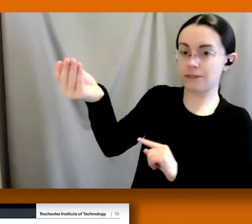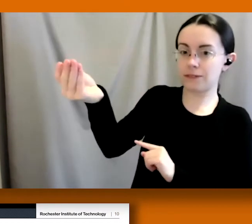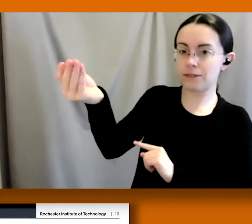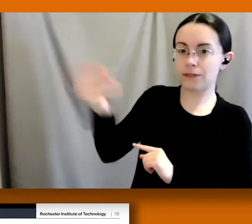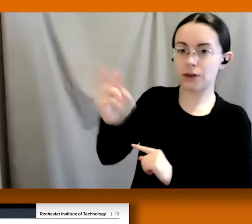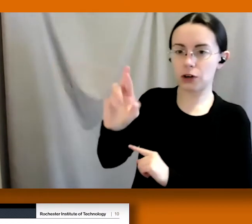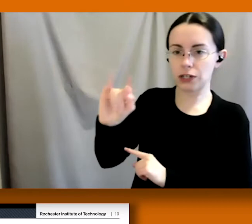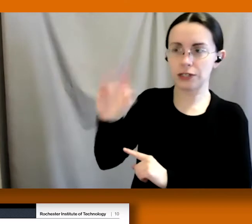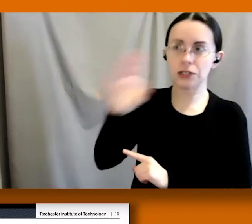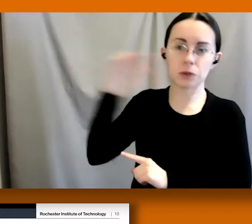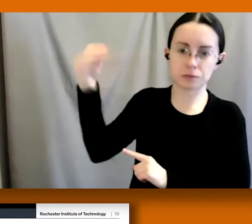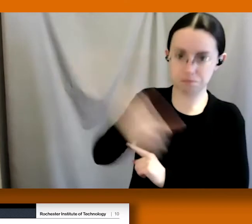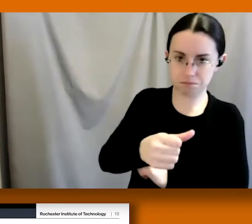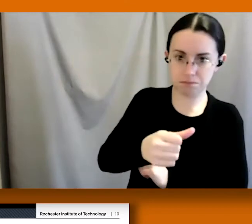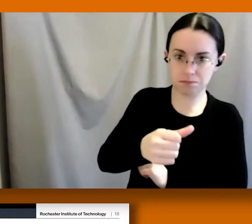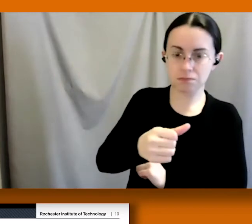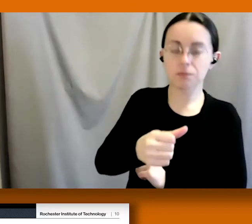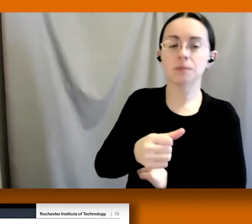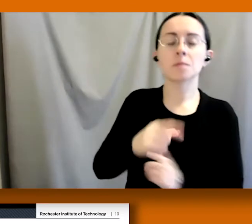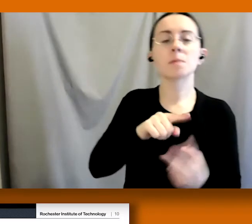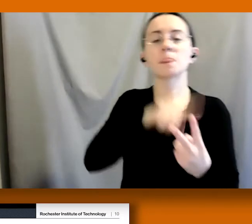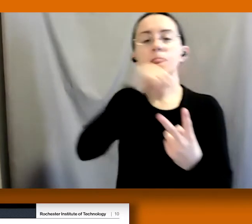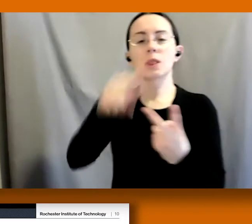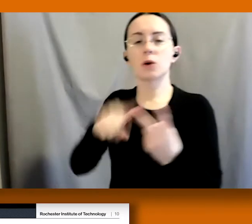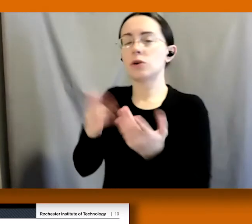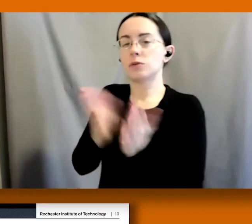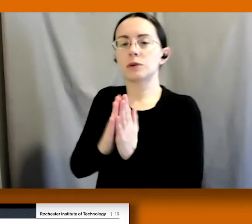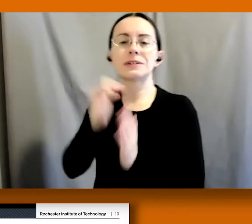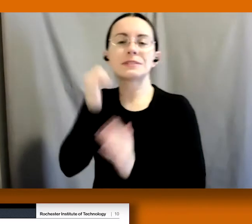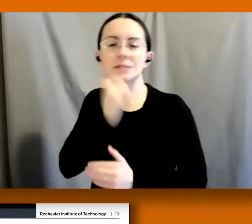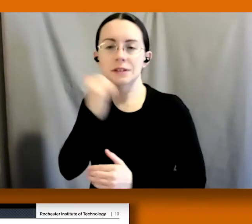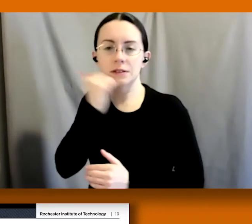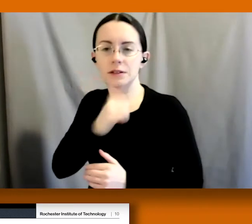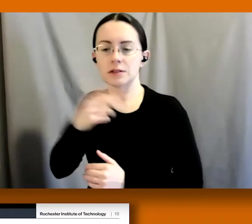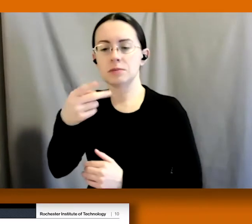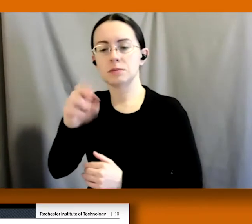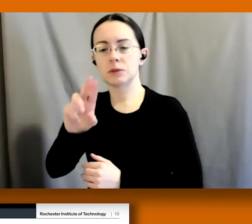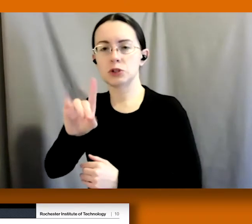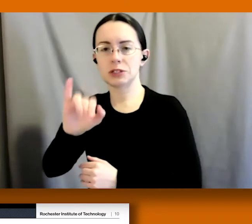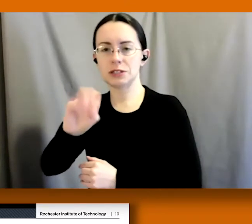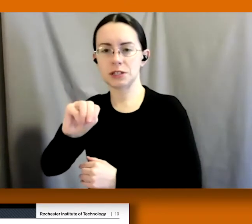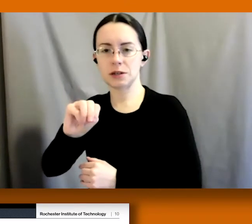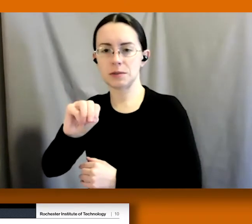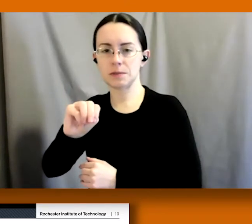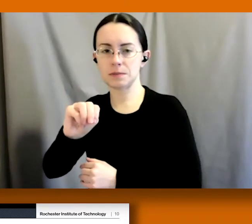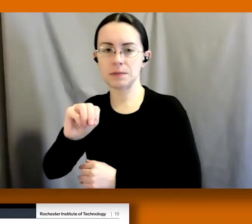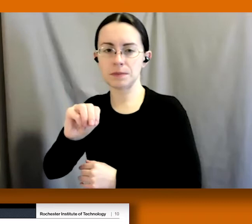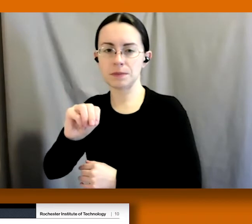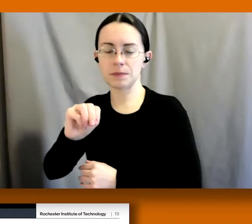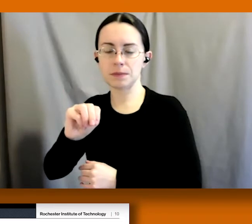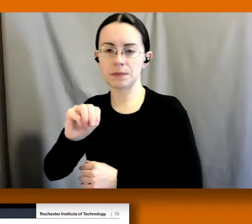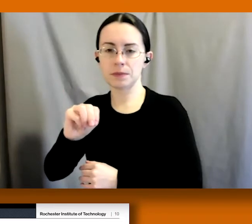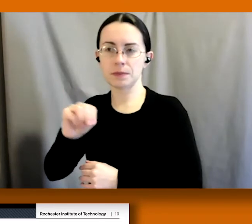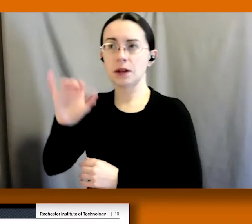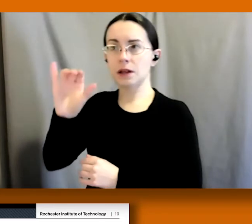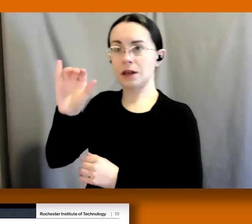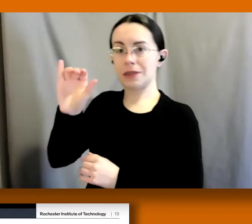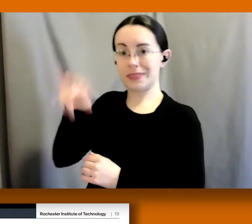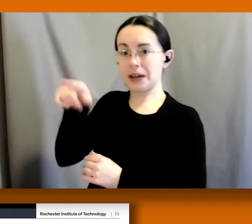or you can just request a daily per diem, and RIT does have a reimbursement rate charge...